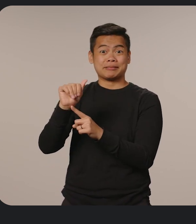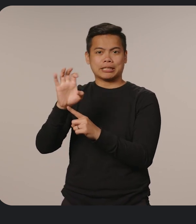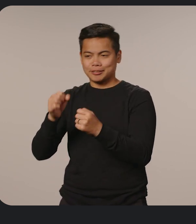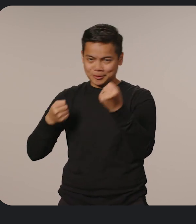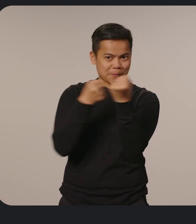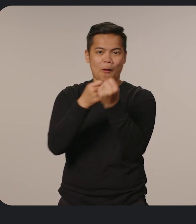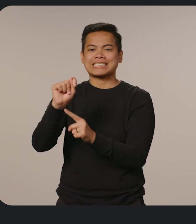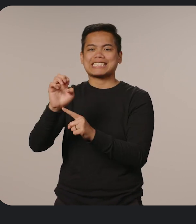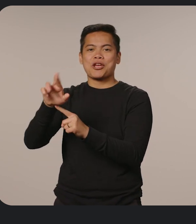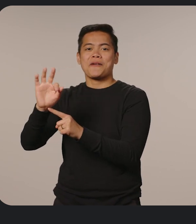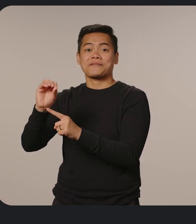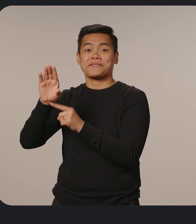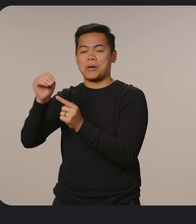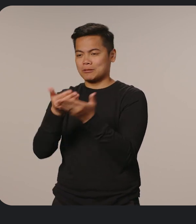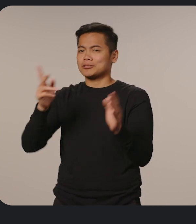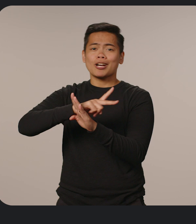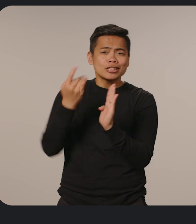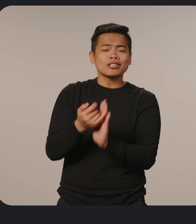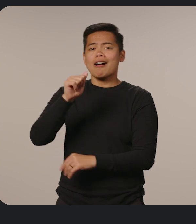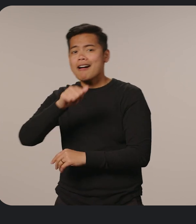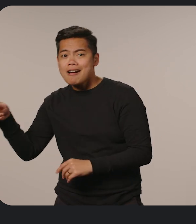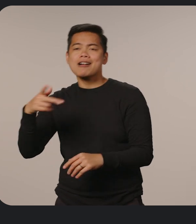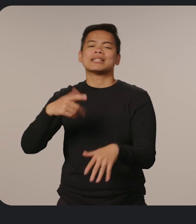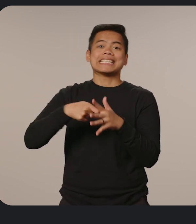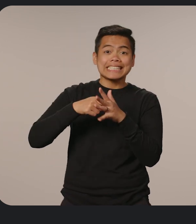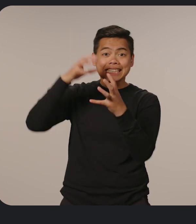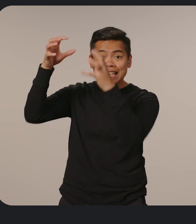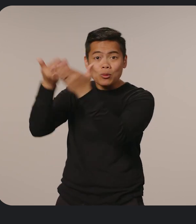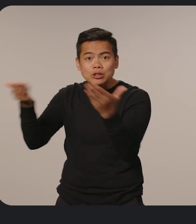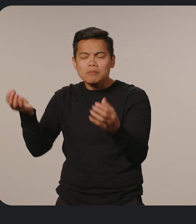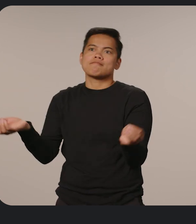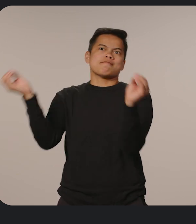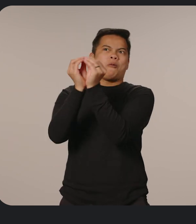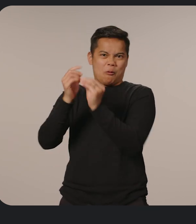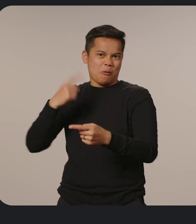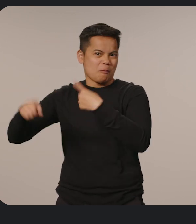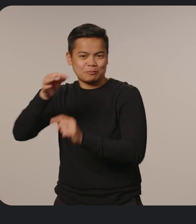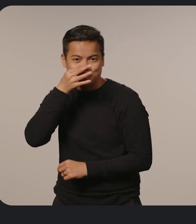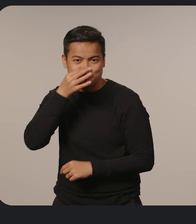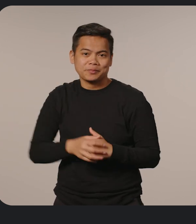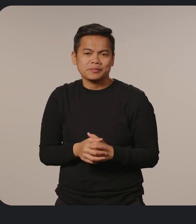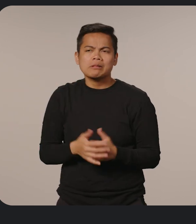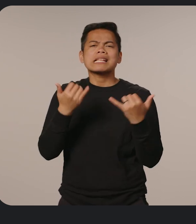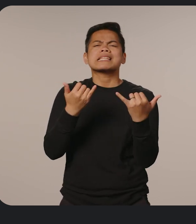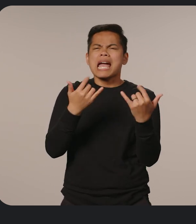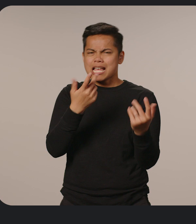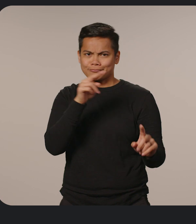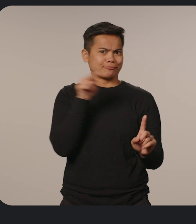resources for project apps and key Cloud Resources with more coming soon